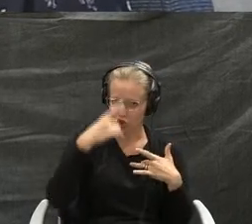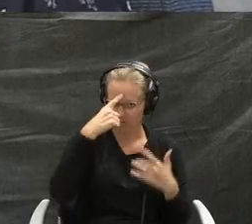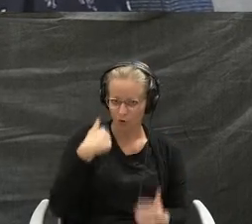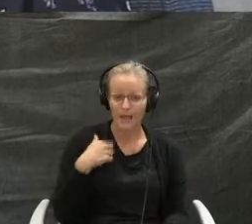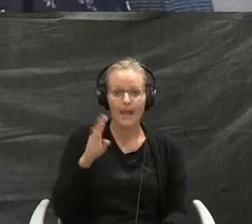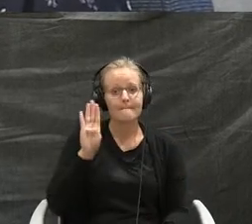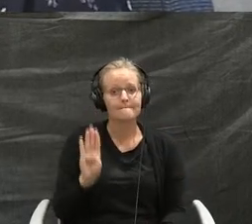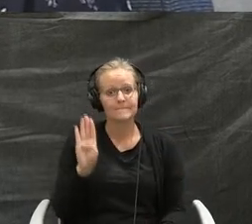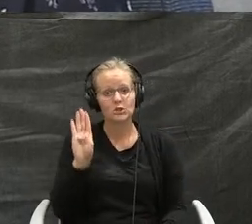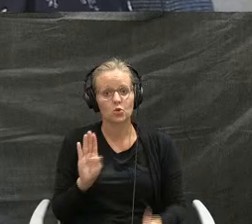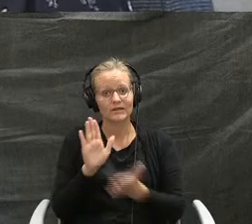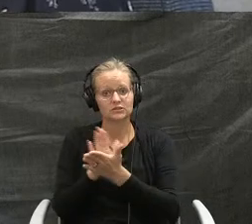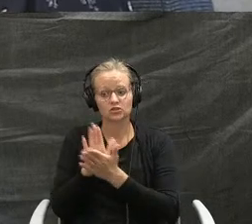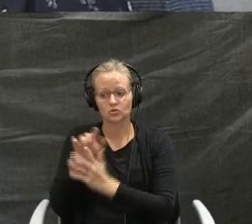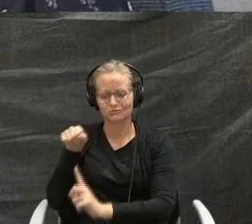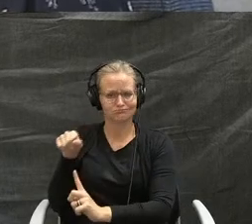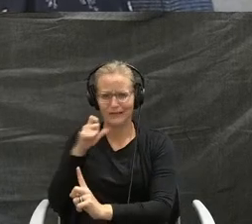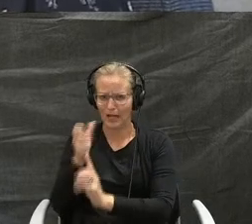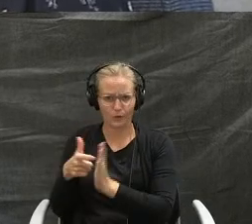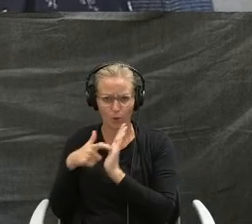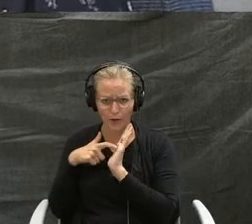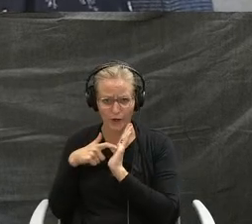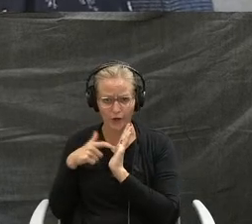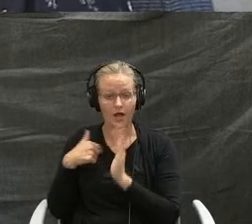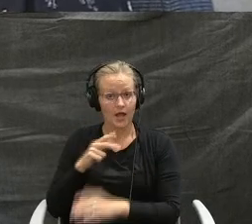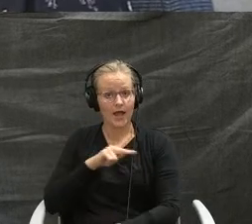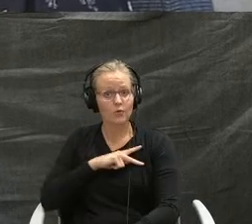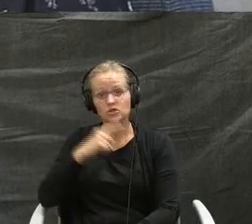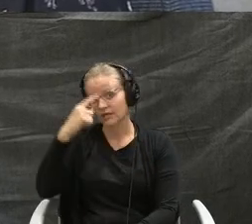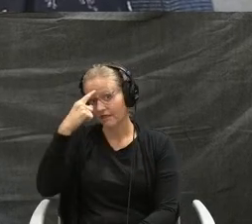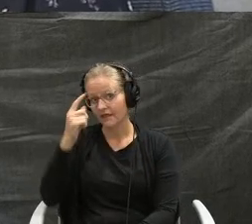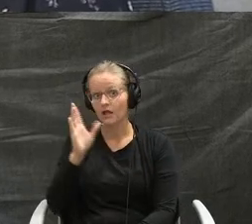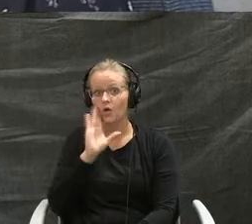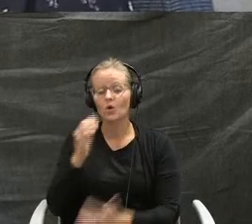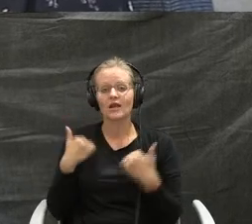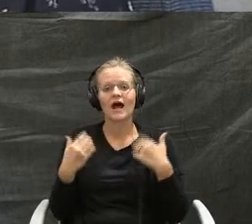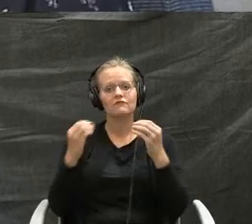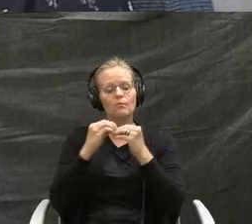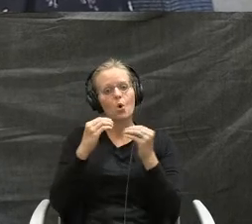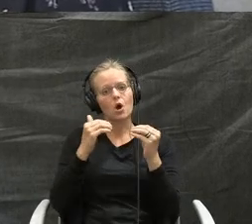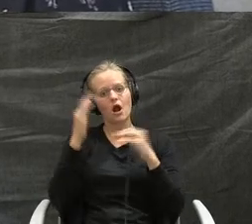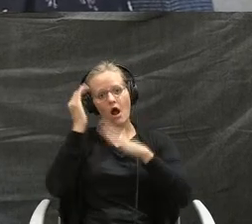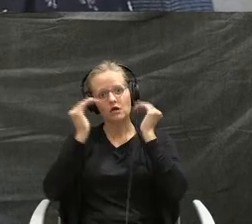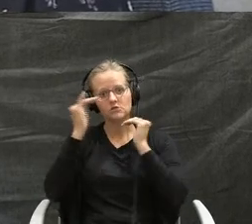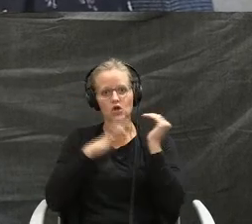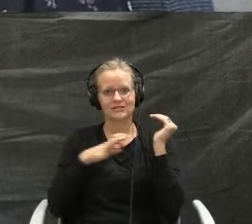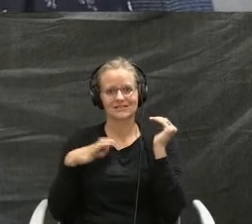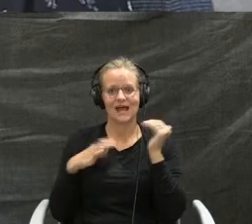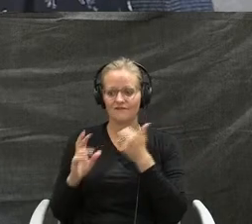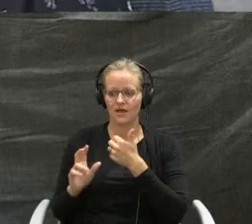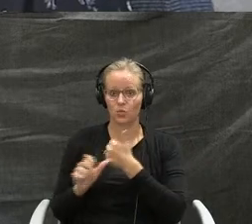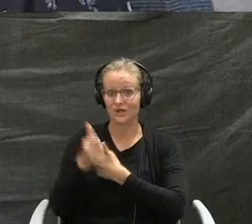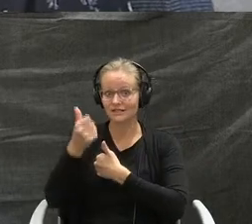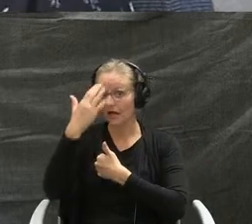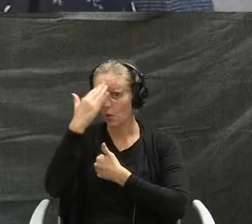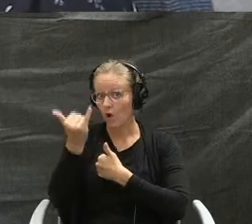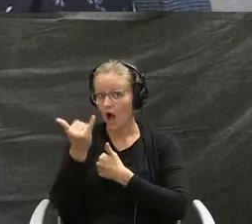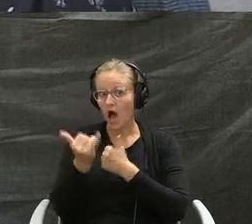and I personally think it could put more adult staff at risk since many young carriers are asymptomatic, I would certainly